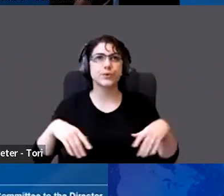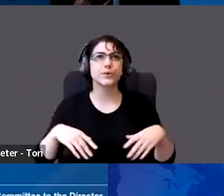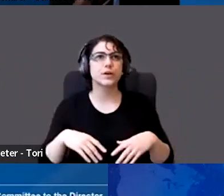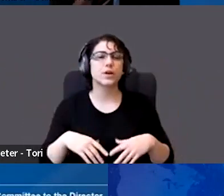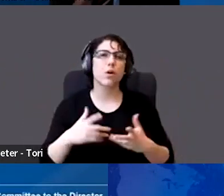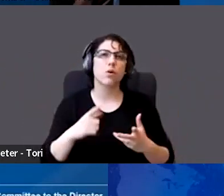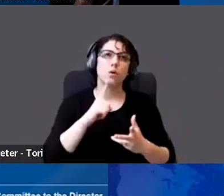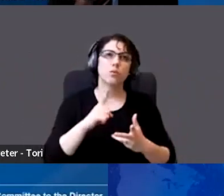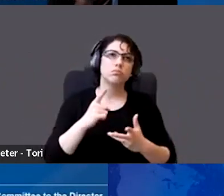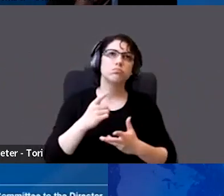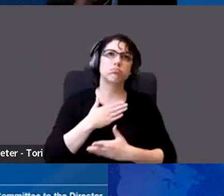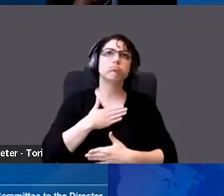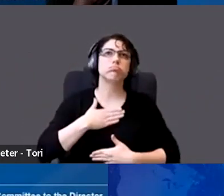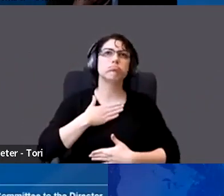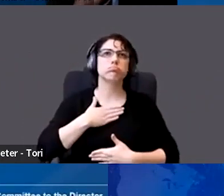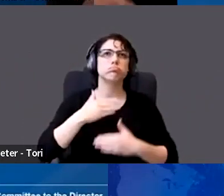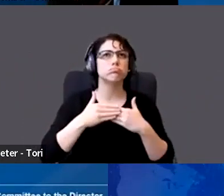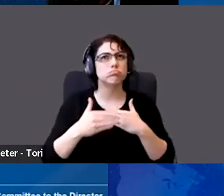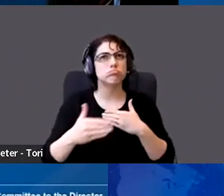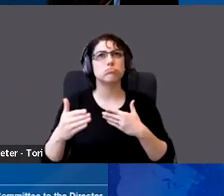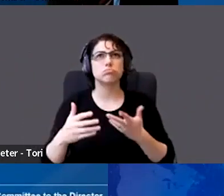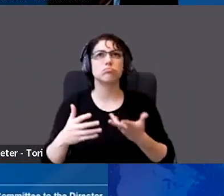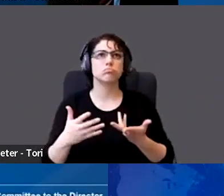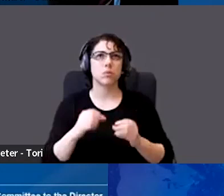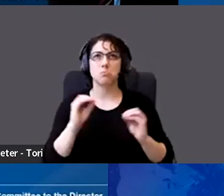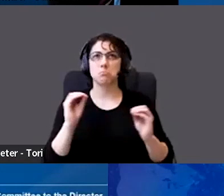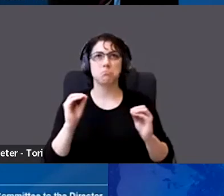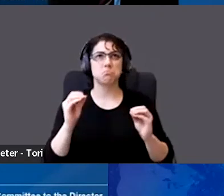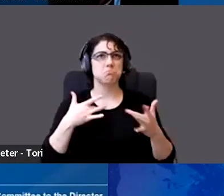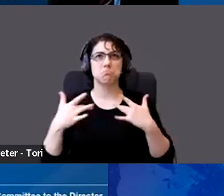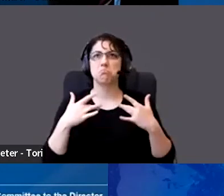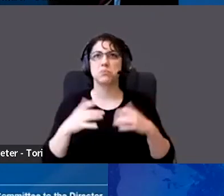and I'm happy to move forward. I have no concerns. Agreed.